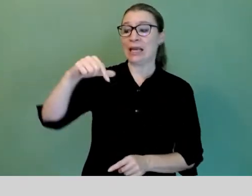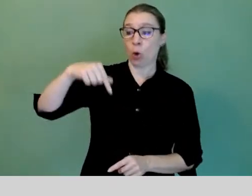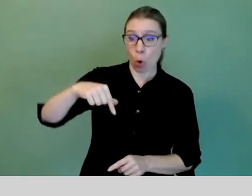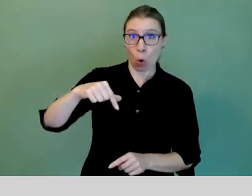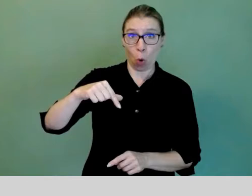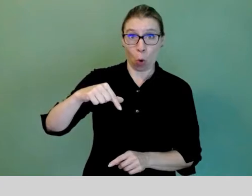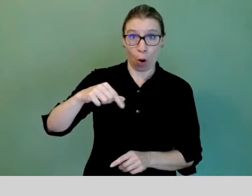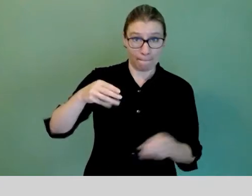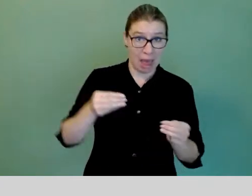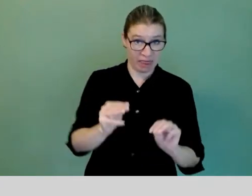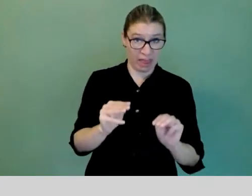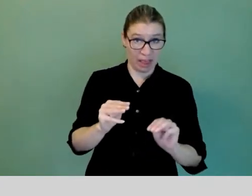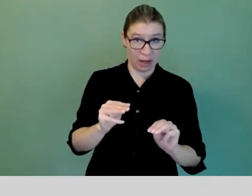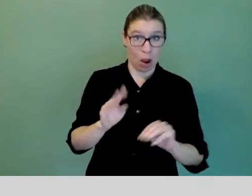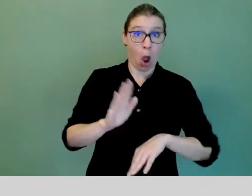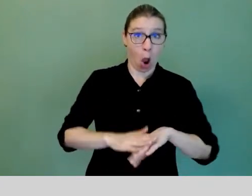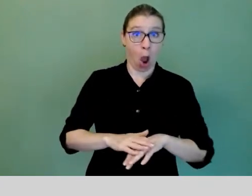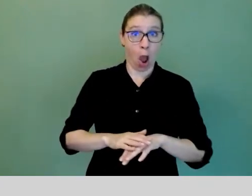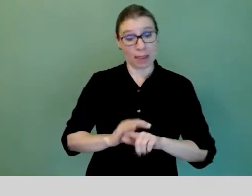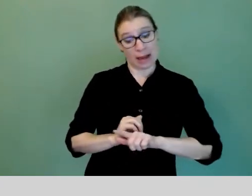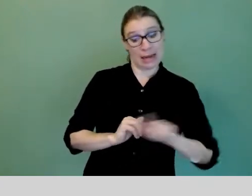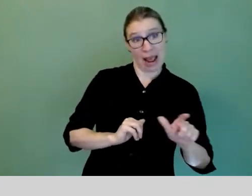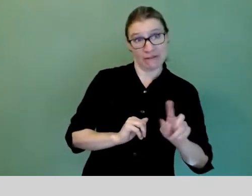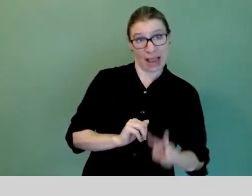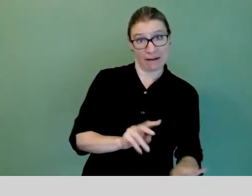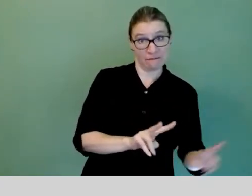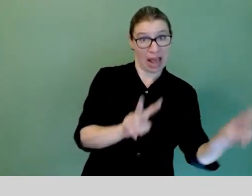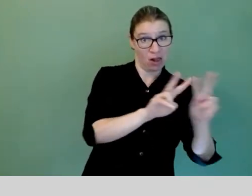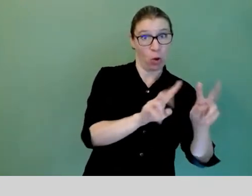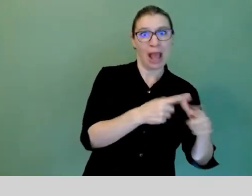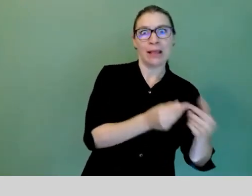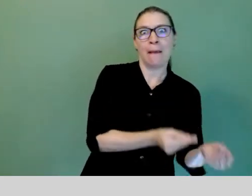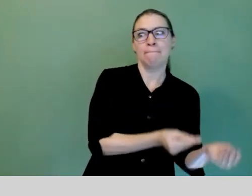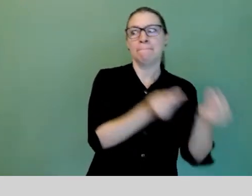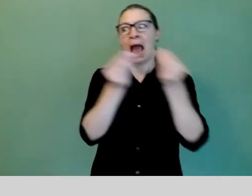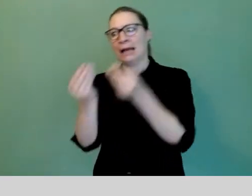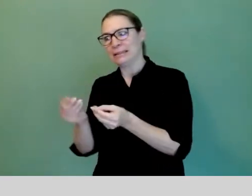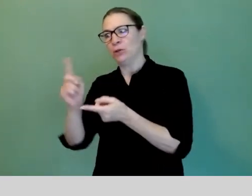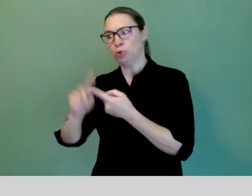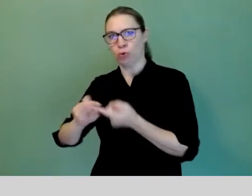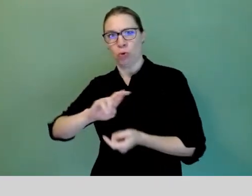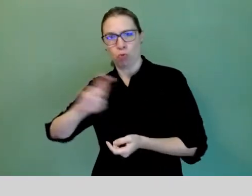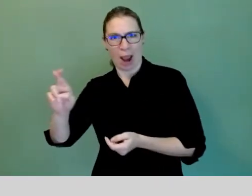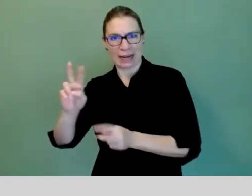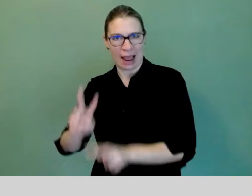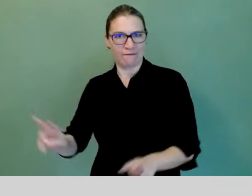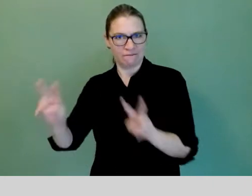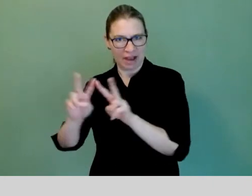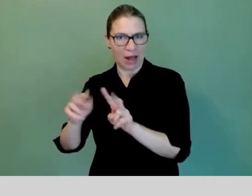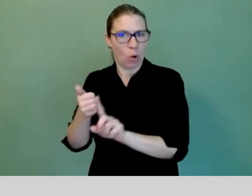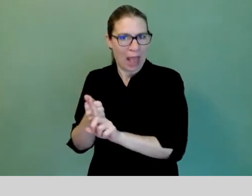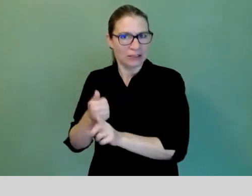and passes it to the right-hand value as an argument. If this eq method returns NotImplemented,